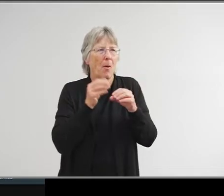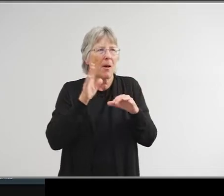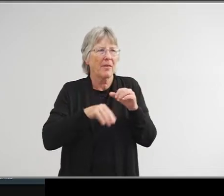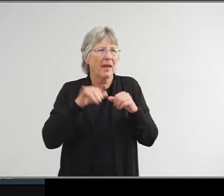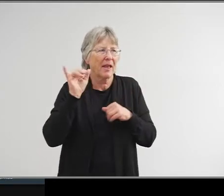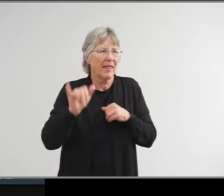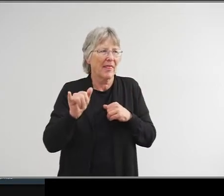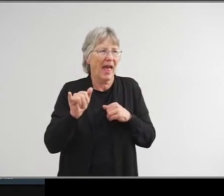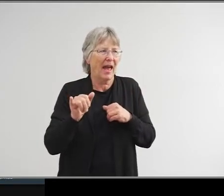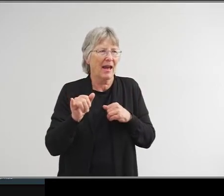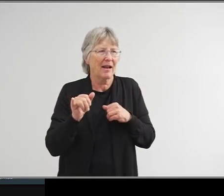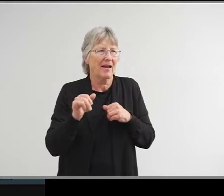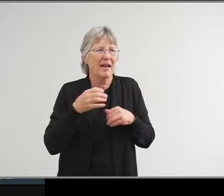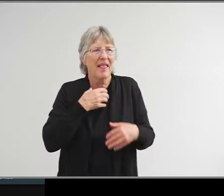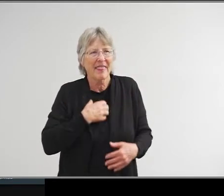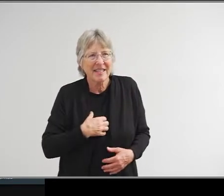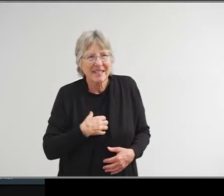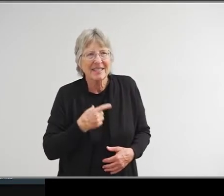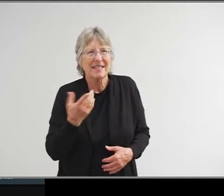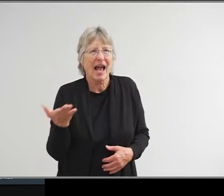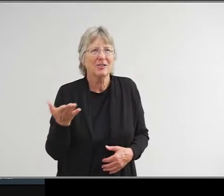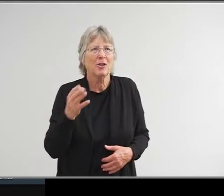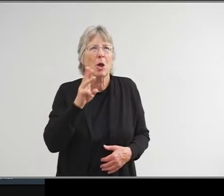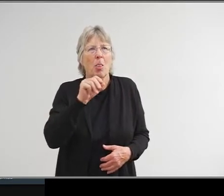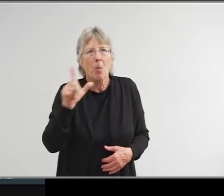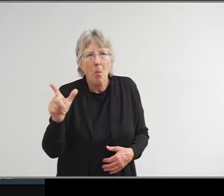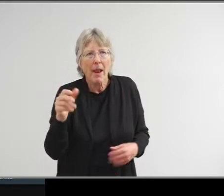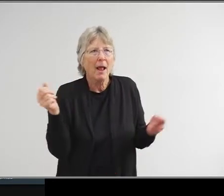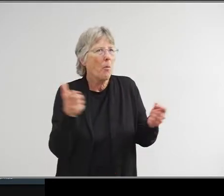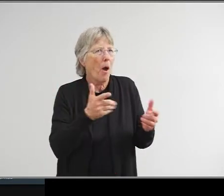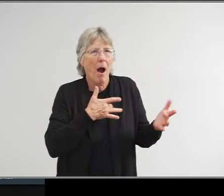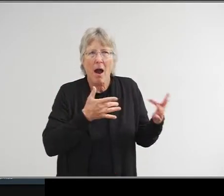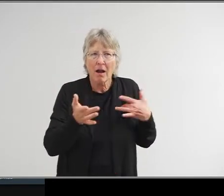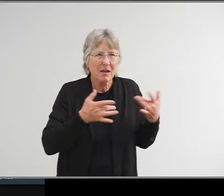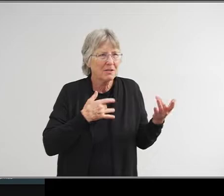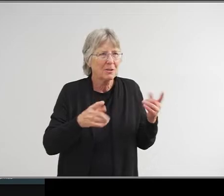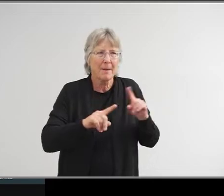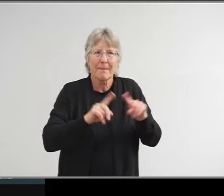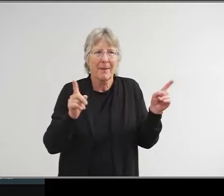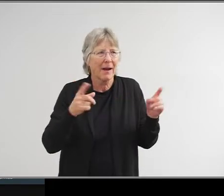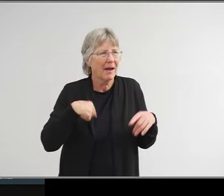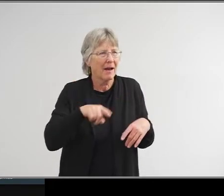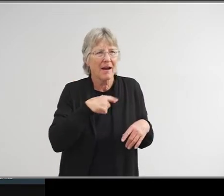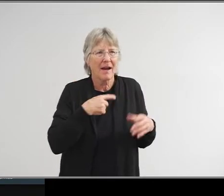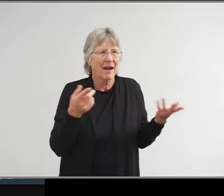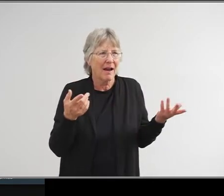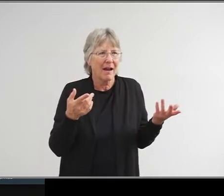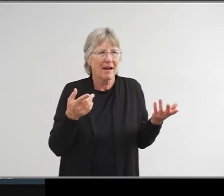The desire is there, the will, is there all of us are concerned, but we have instruction going